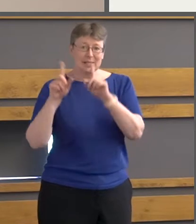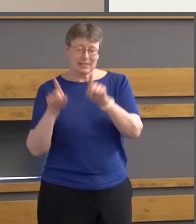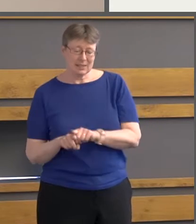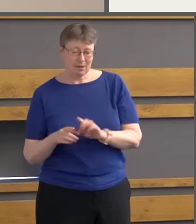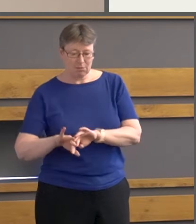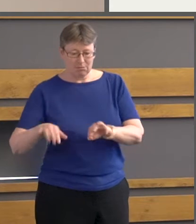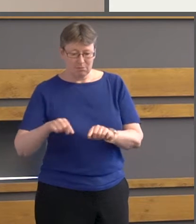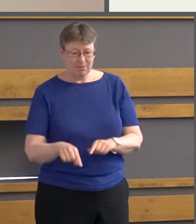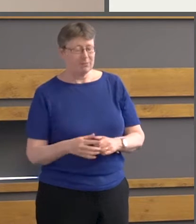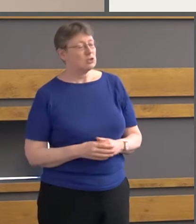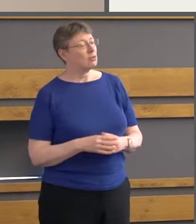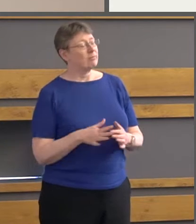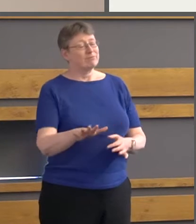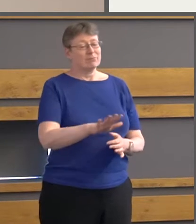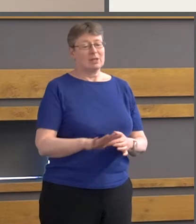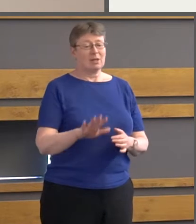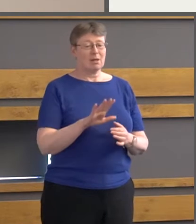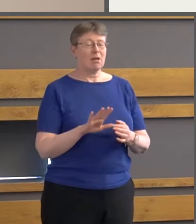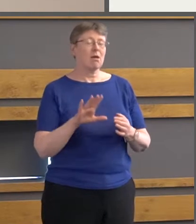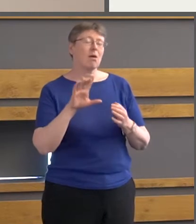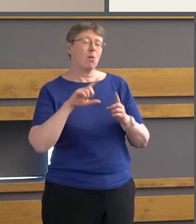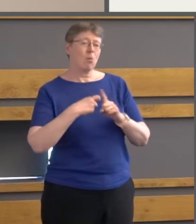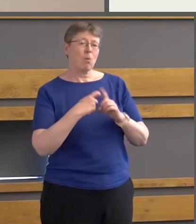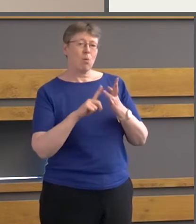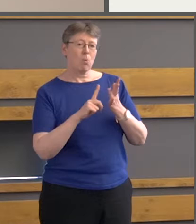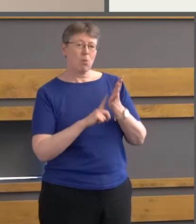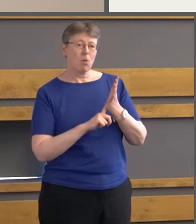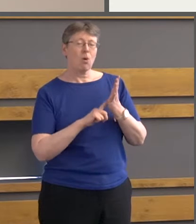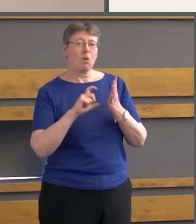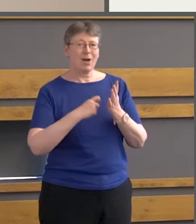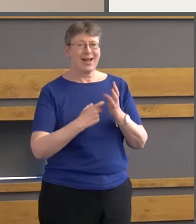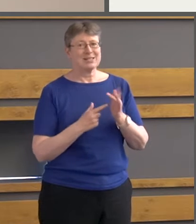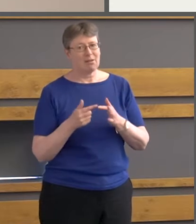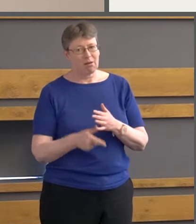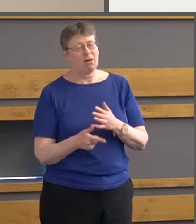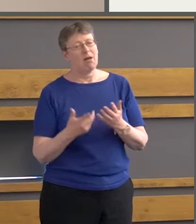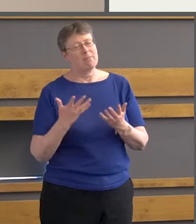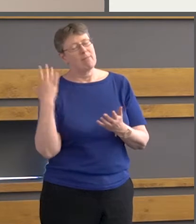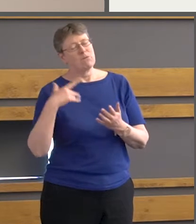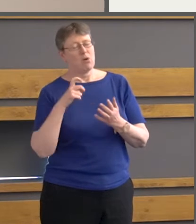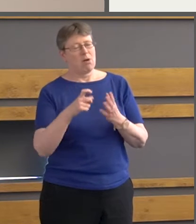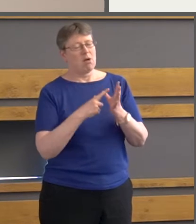in and around Calcutta, now Kolkata, is seen to have begun the decline of Dundee's industry.